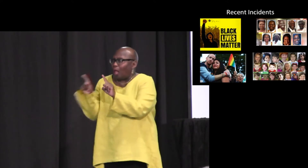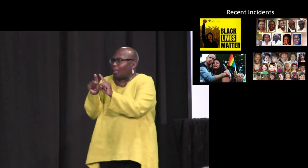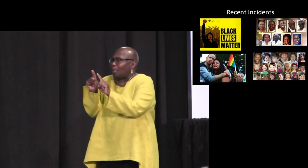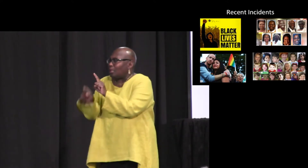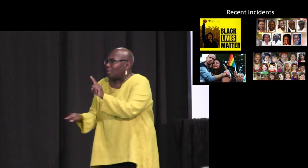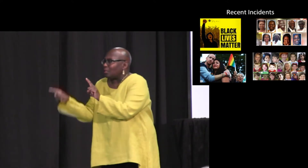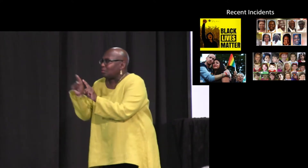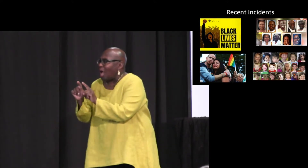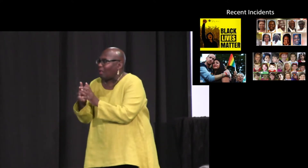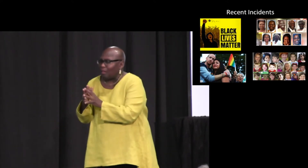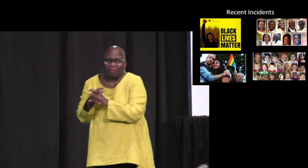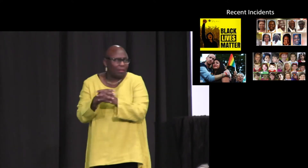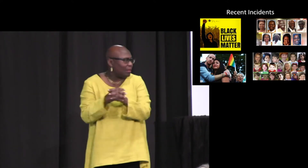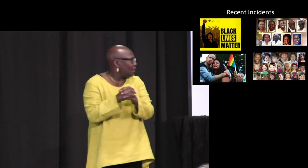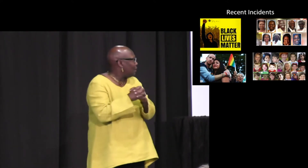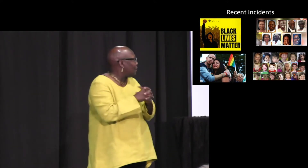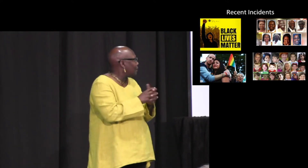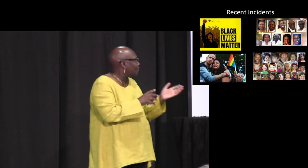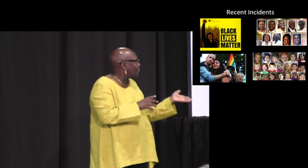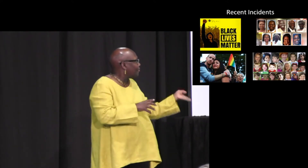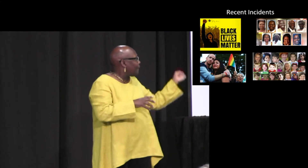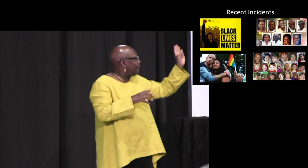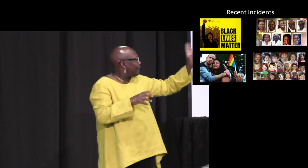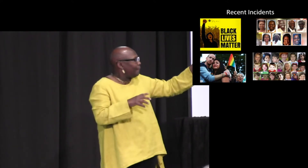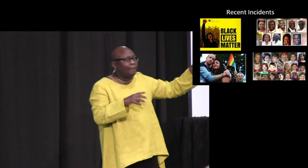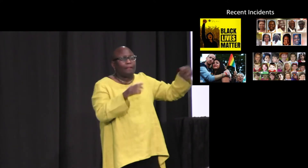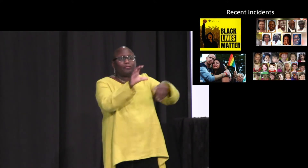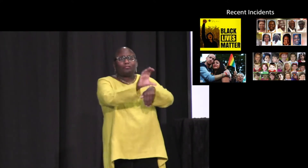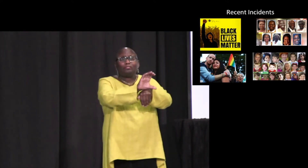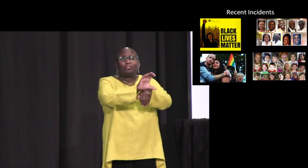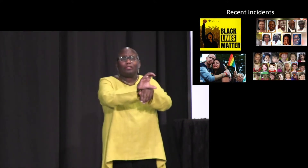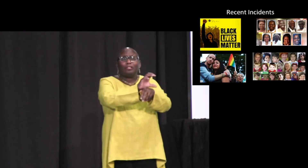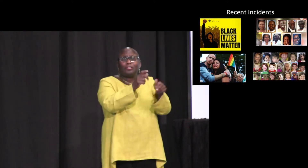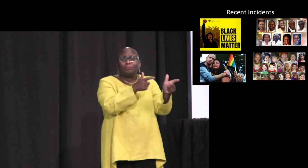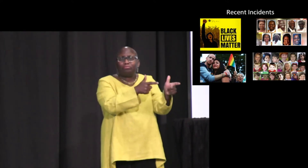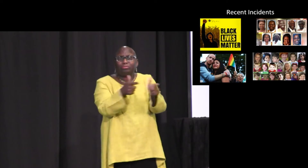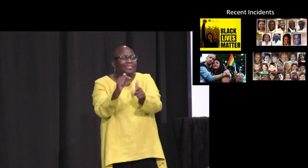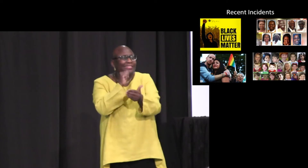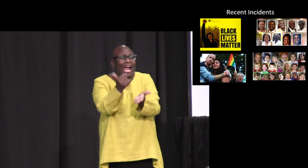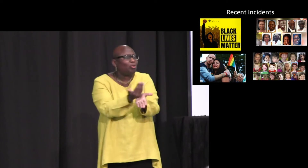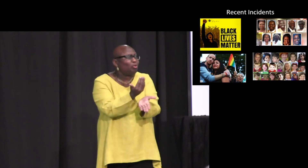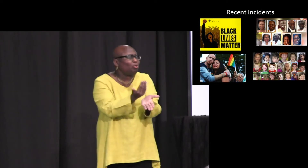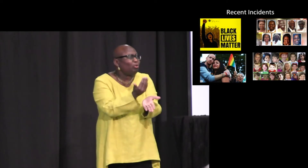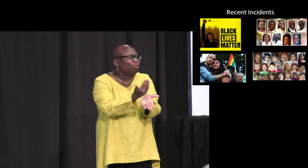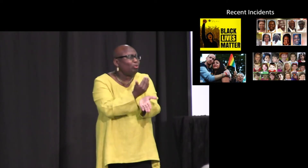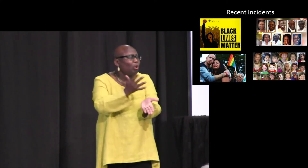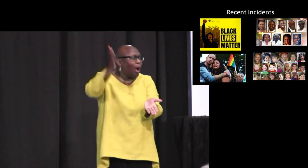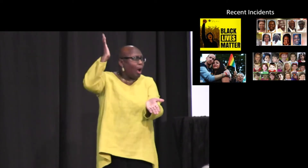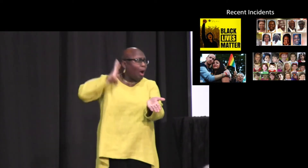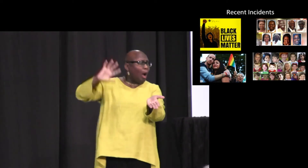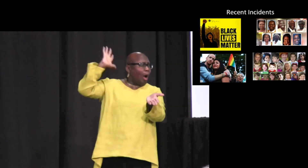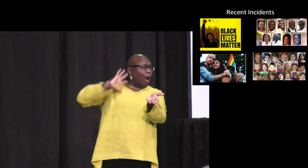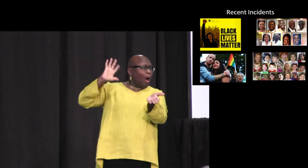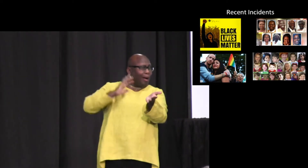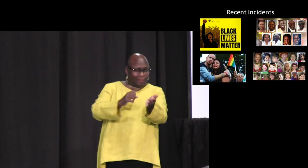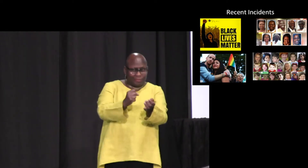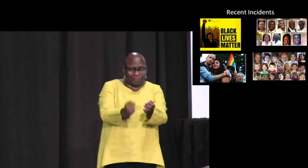These are all horrible experiences that are not new to us as a society.